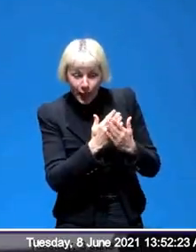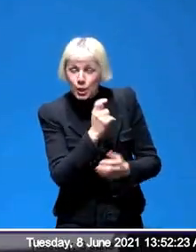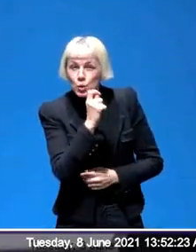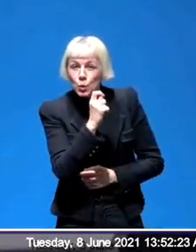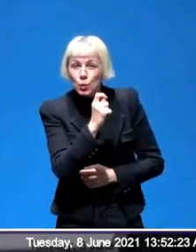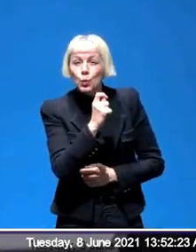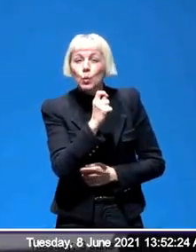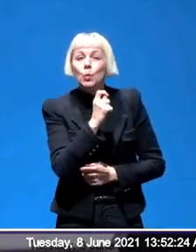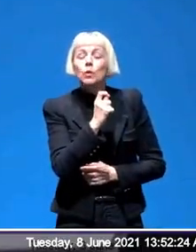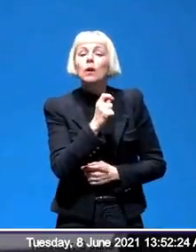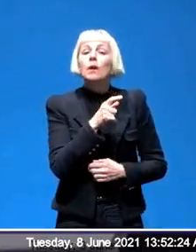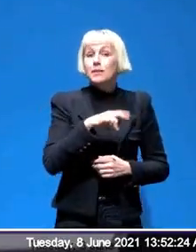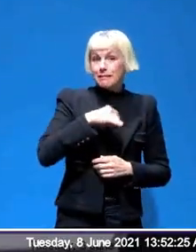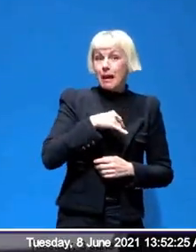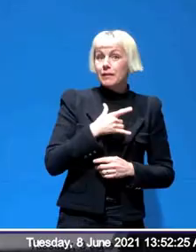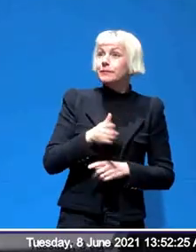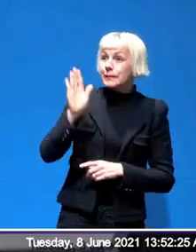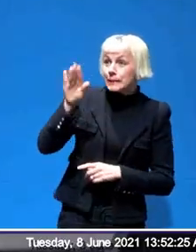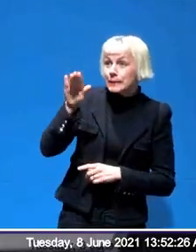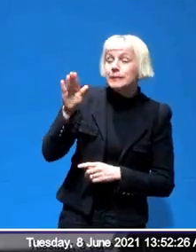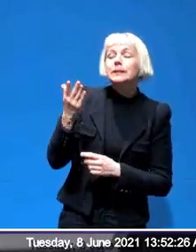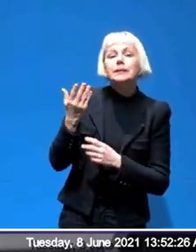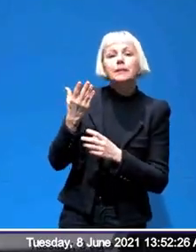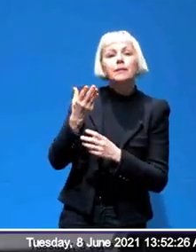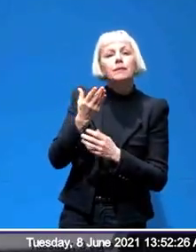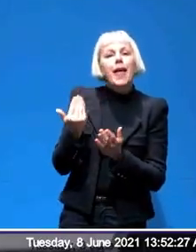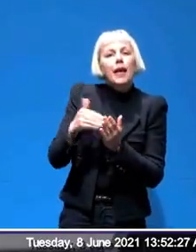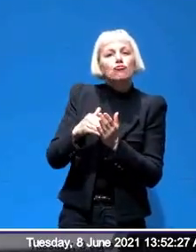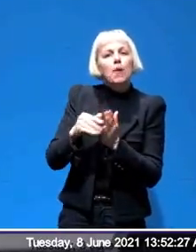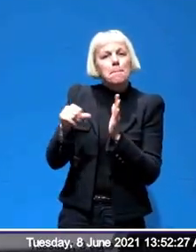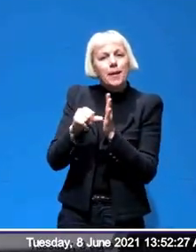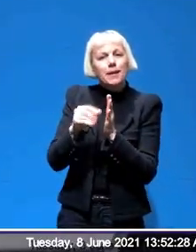supervisor extra money from client trust, so they could buy birthday